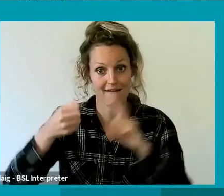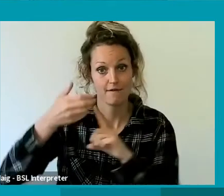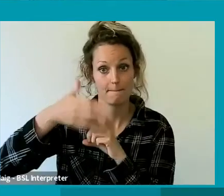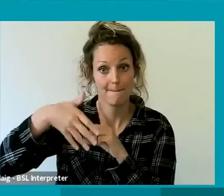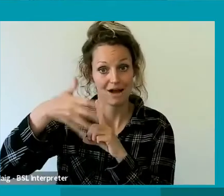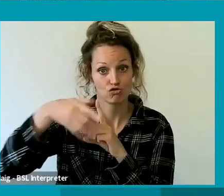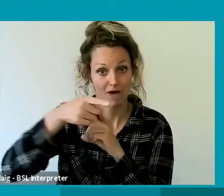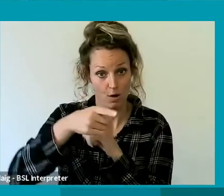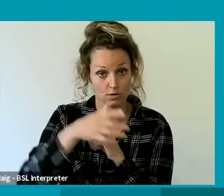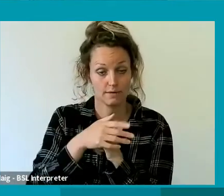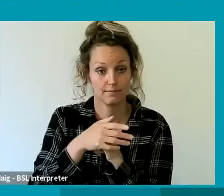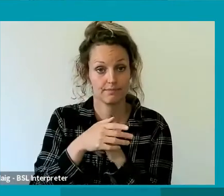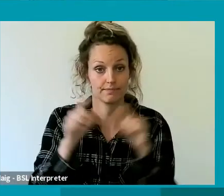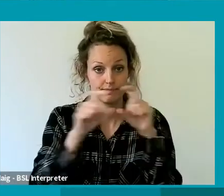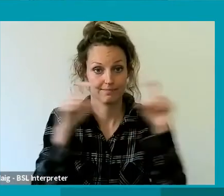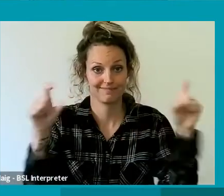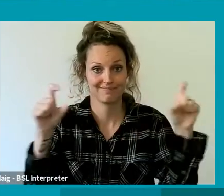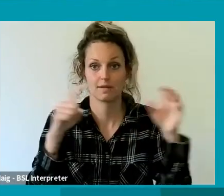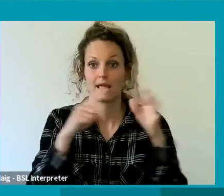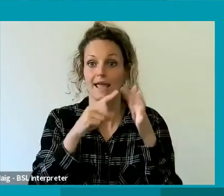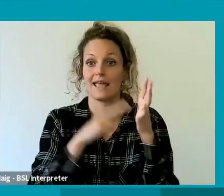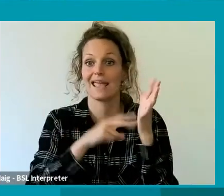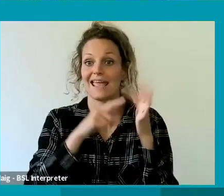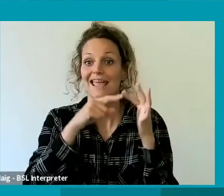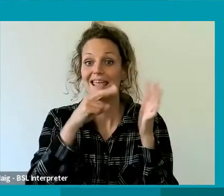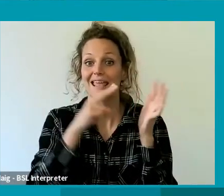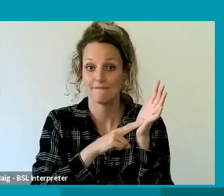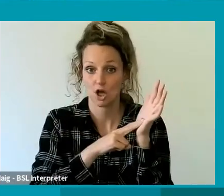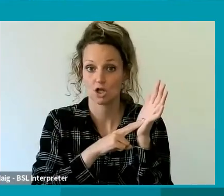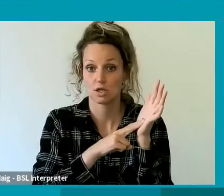Image of the Evenbreak logo.